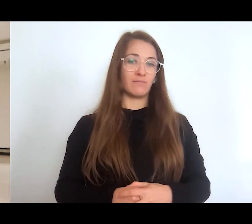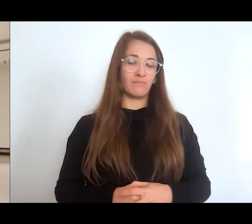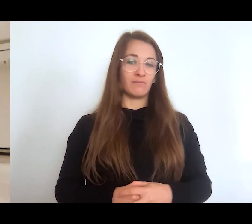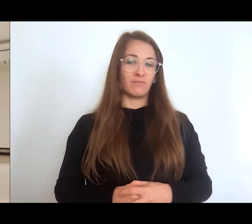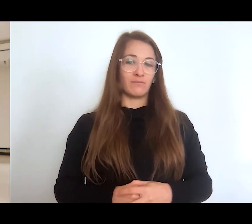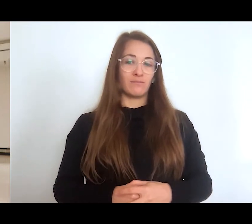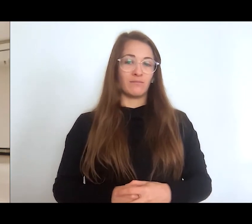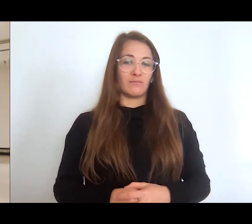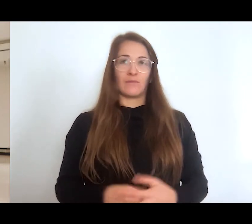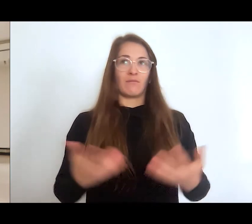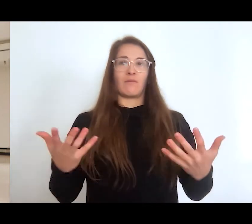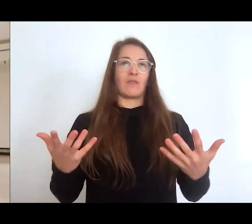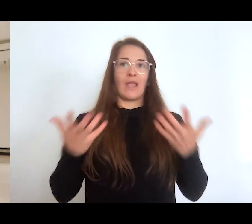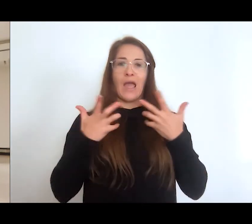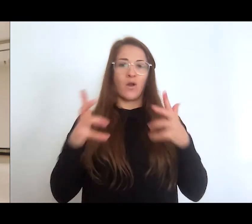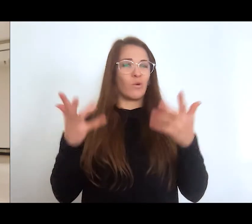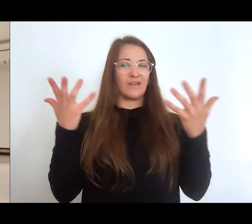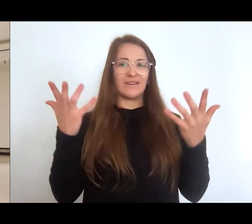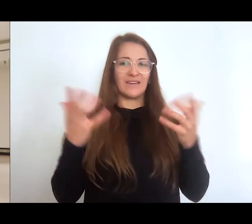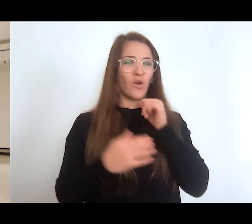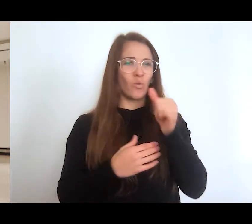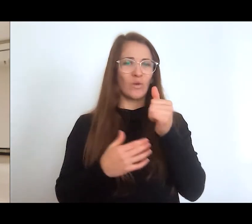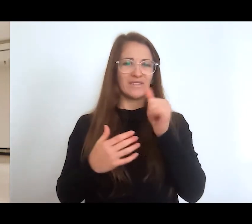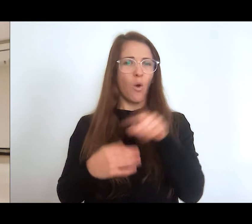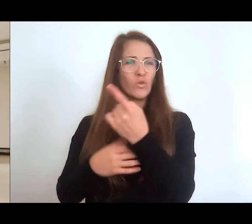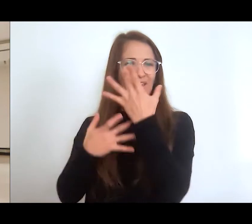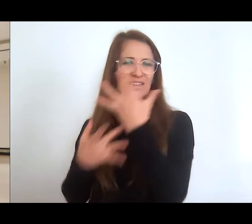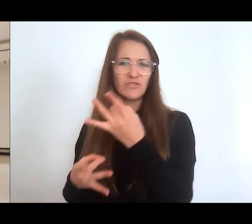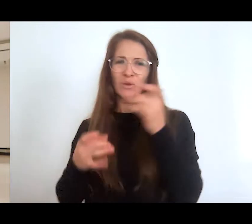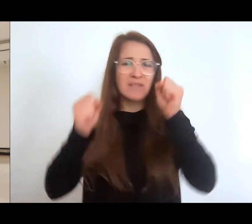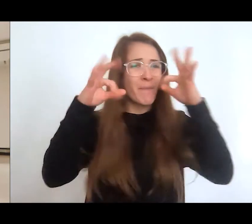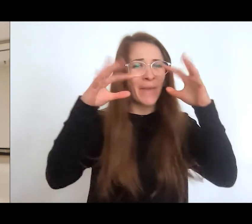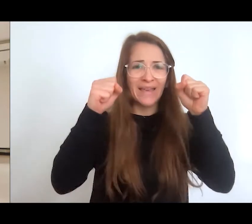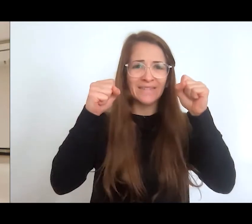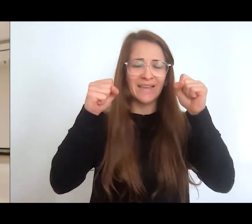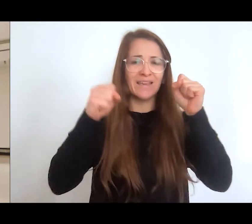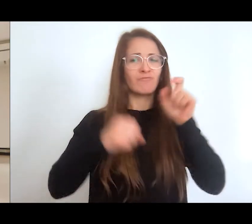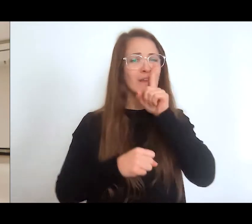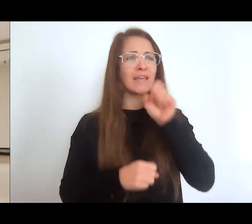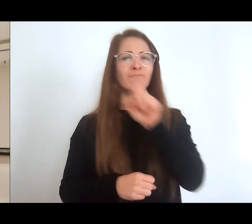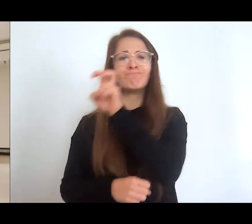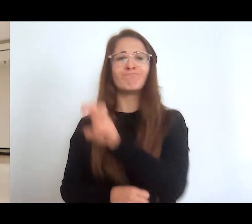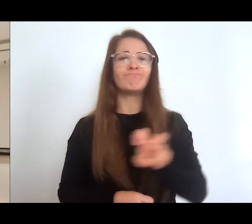IT WAS A VERY -- NOT JUST INTERESTING, IT WAS AMAZING.